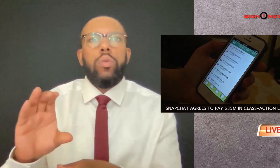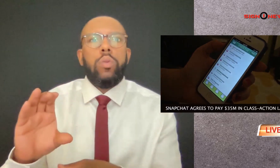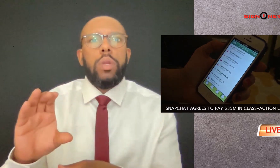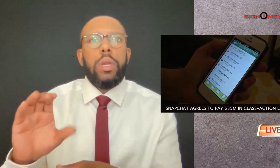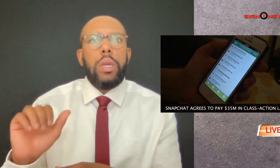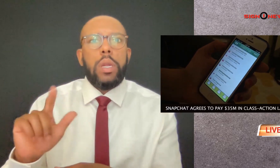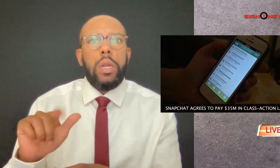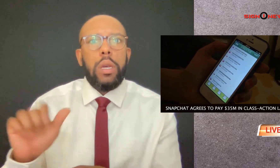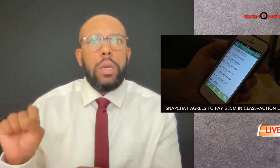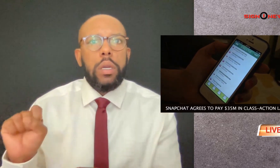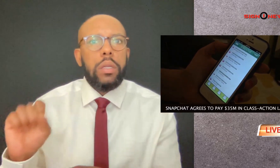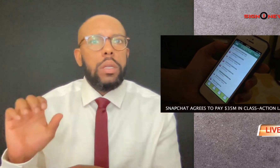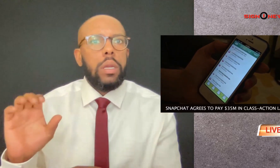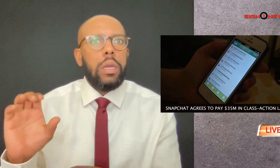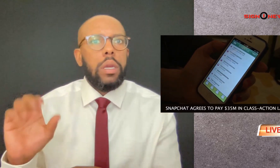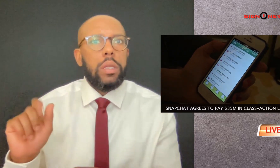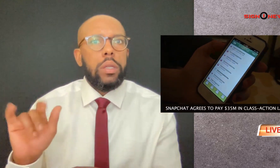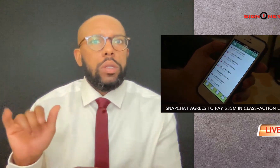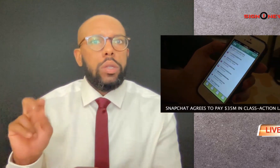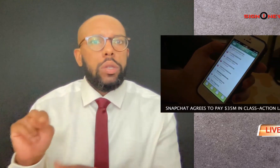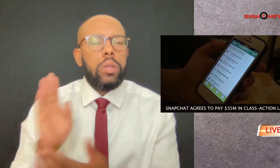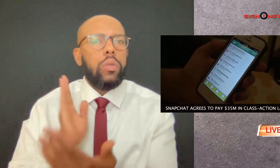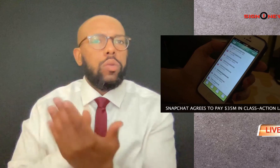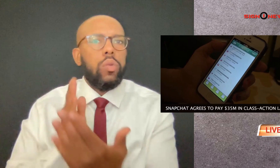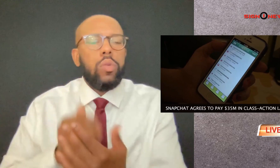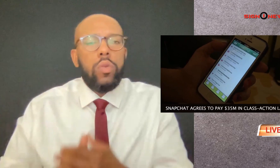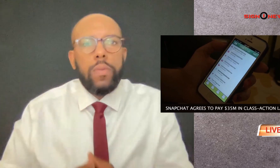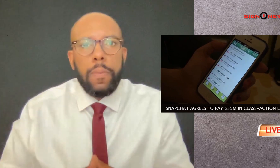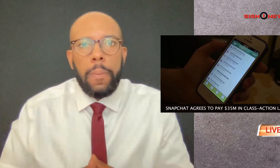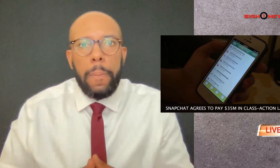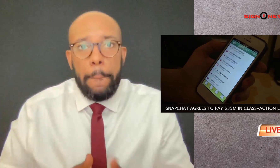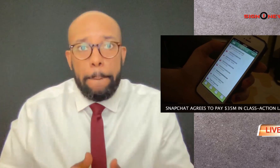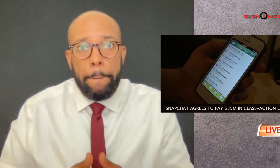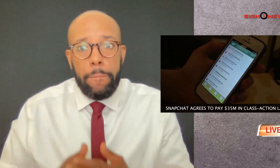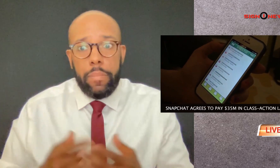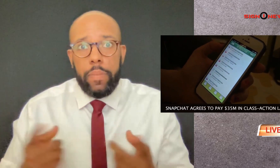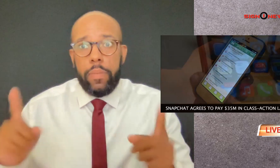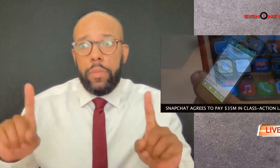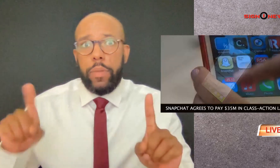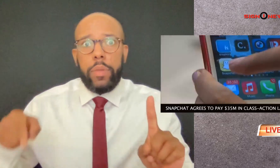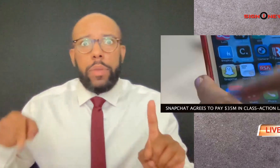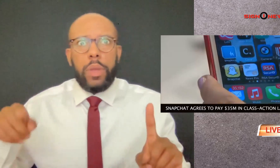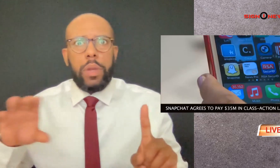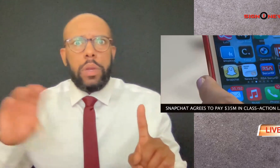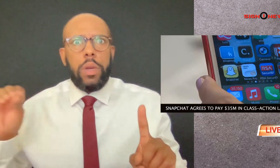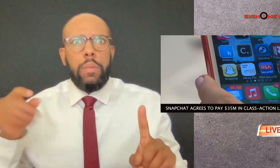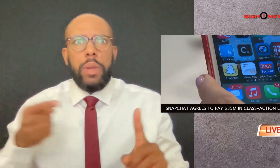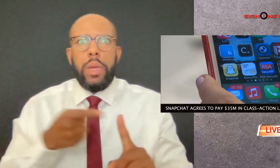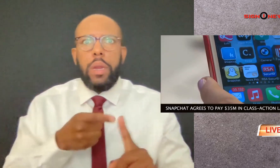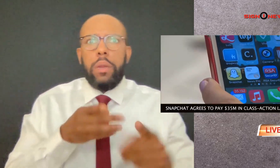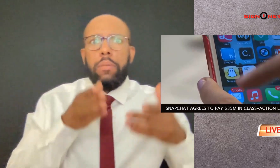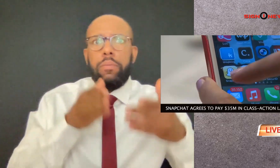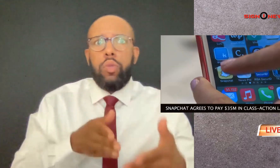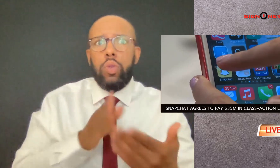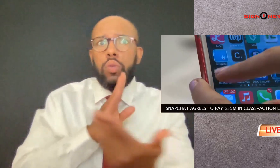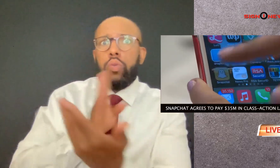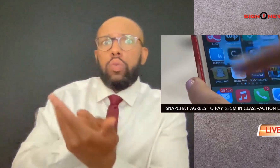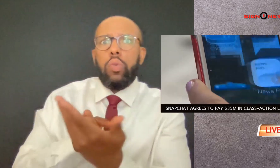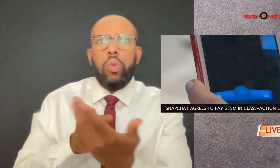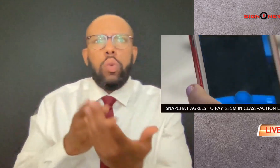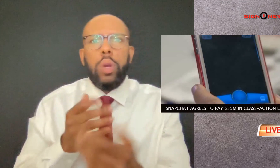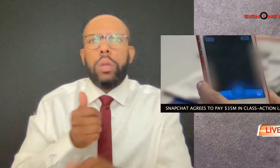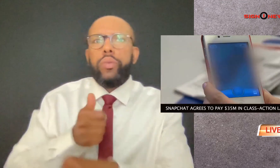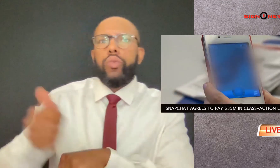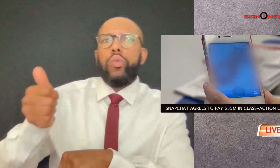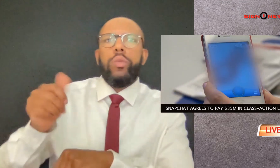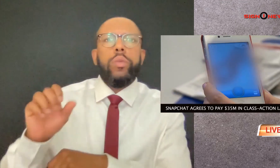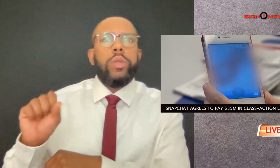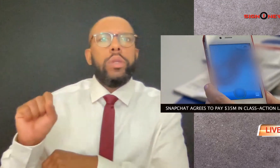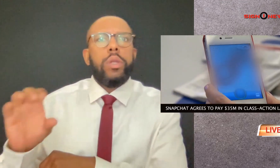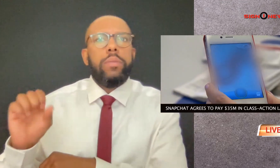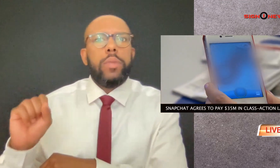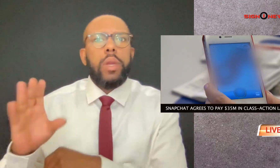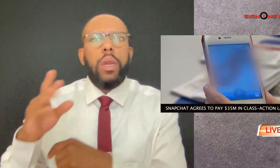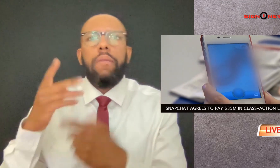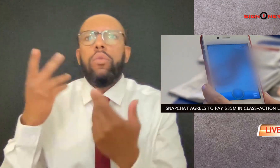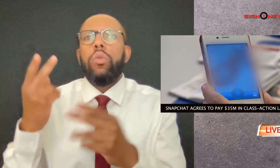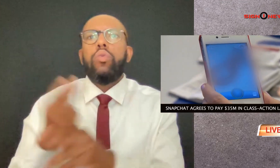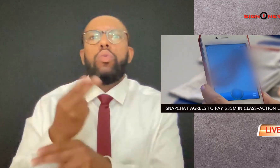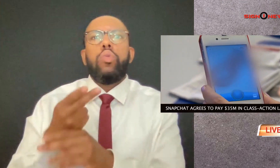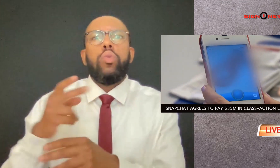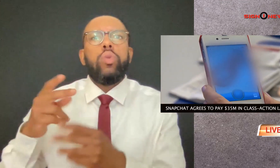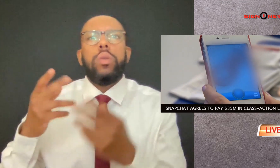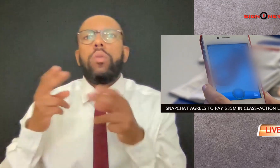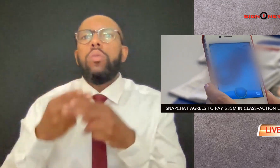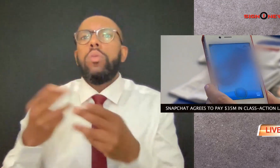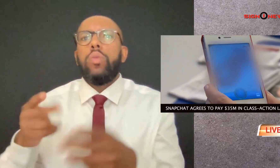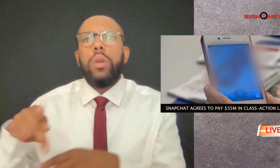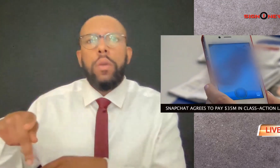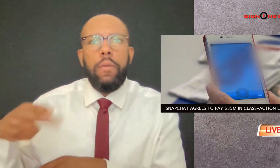lawsuit the plaintiffs accused Snapchat with using